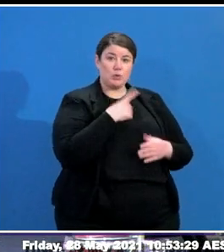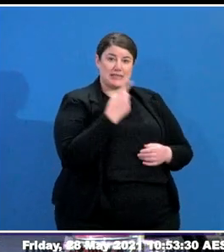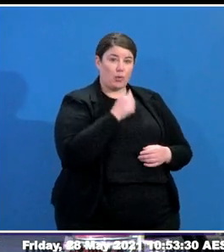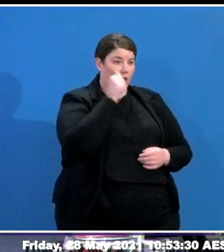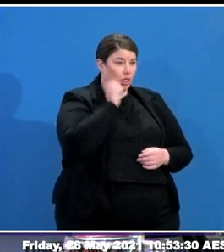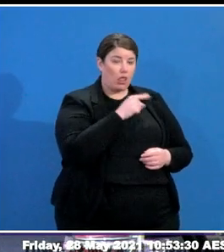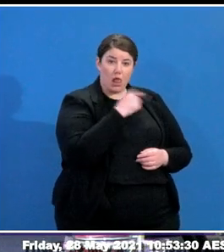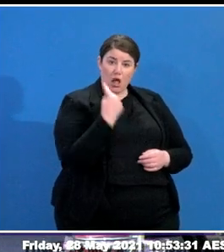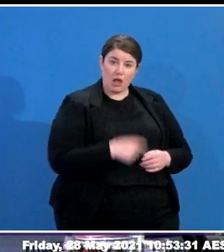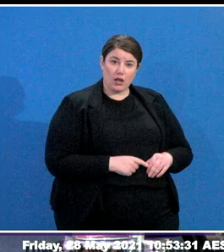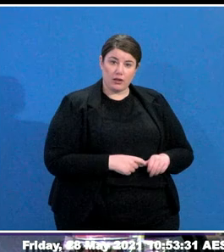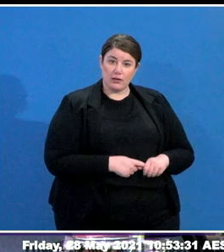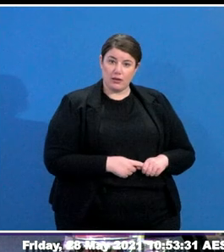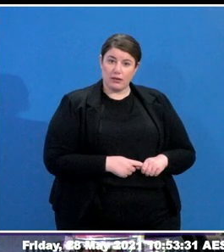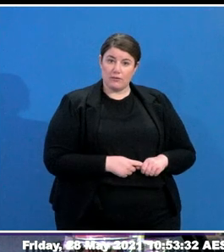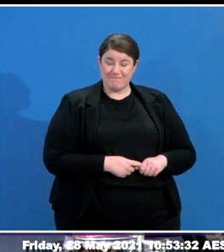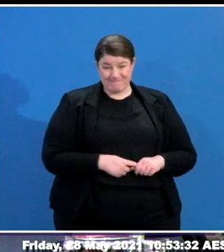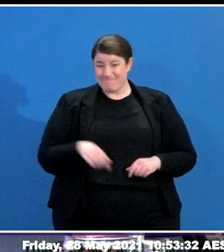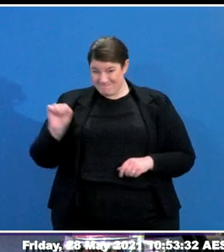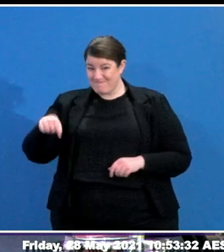I think this is a very complex case.